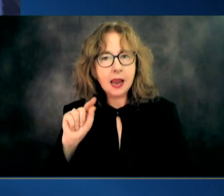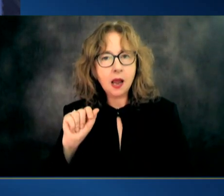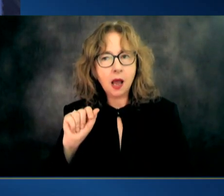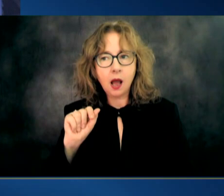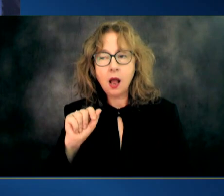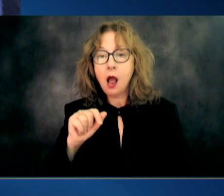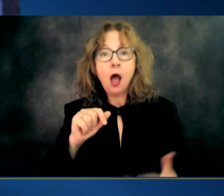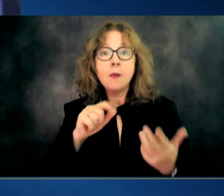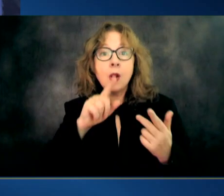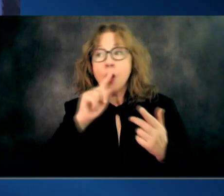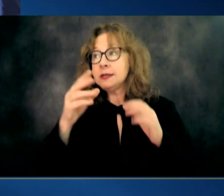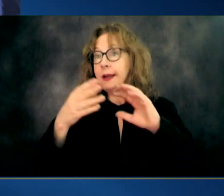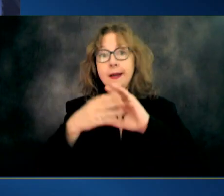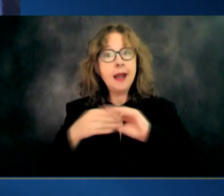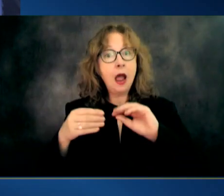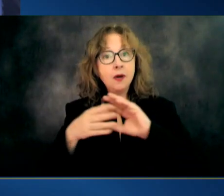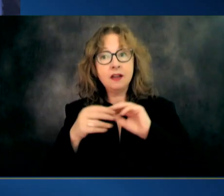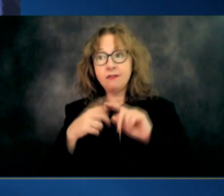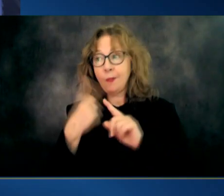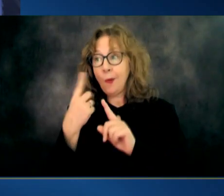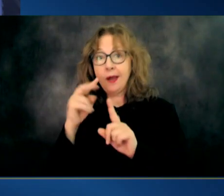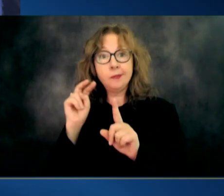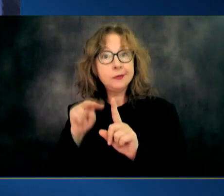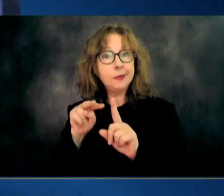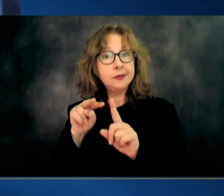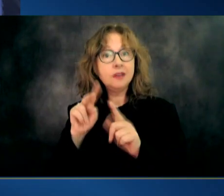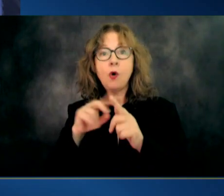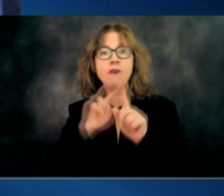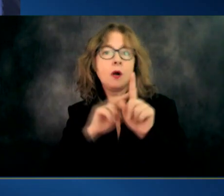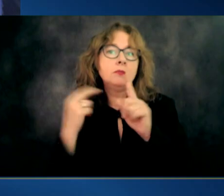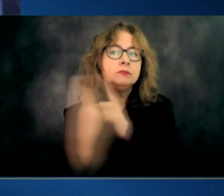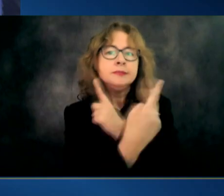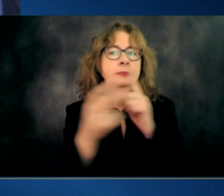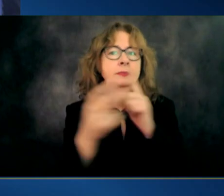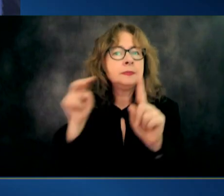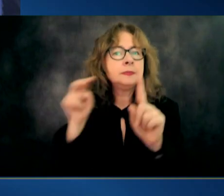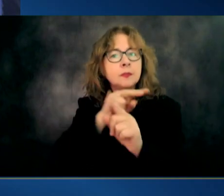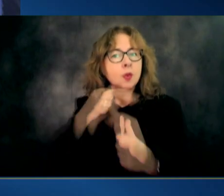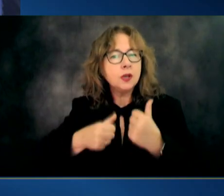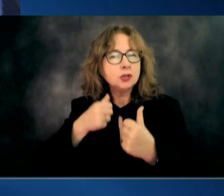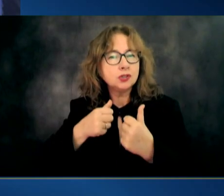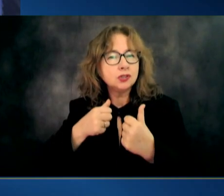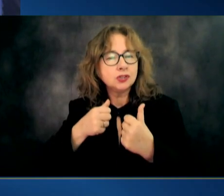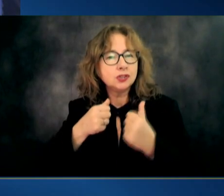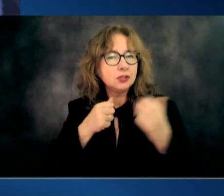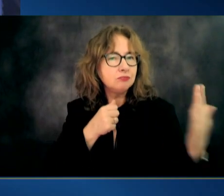it from one perspective? Are we telling it from everyone perspective, including the community? So,